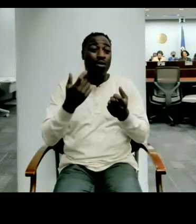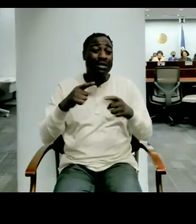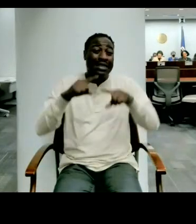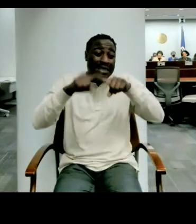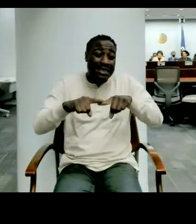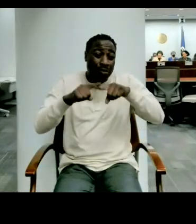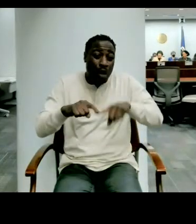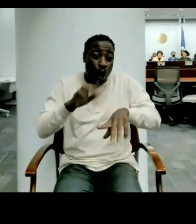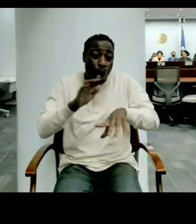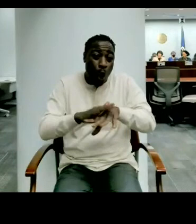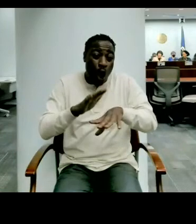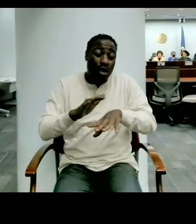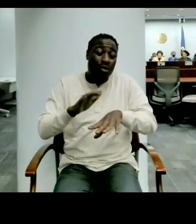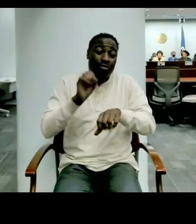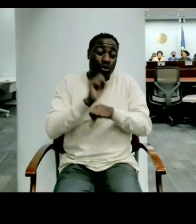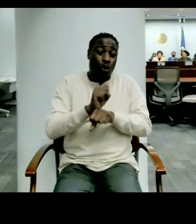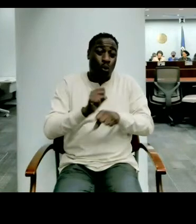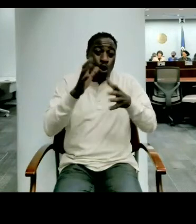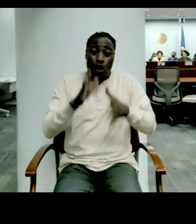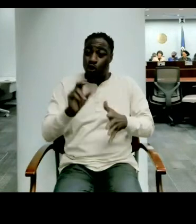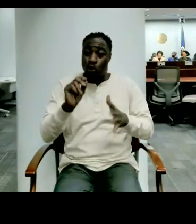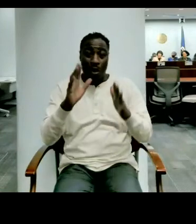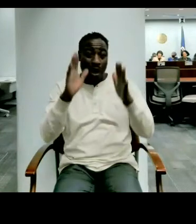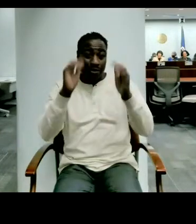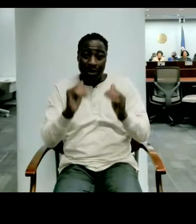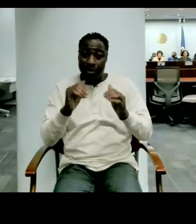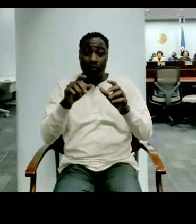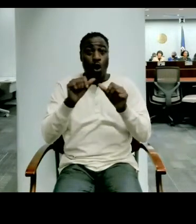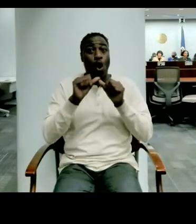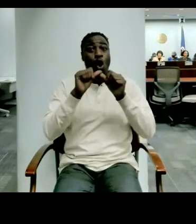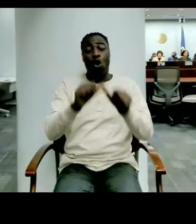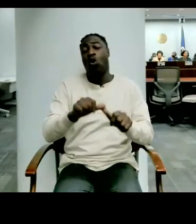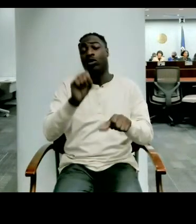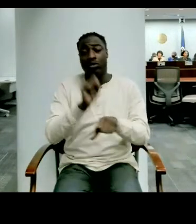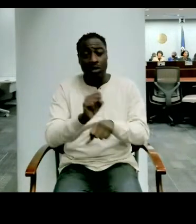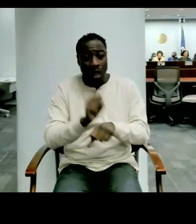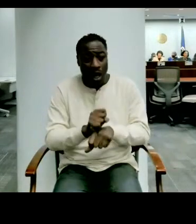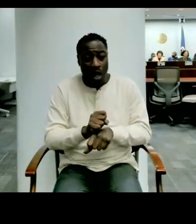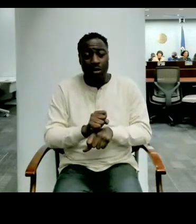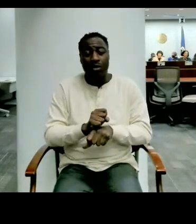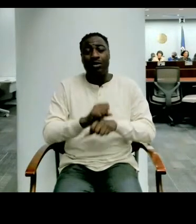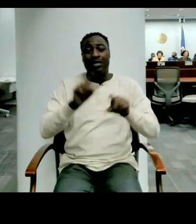there is no expectation of ongoing employment, unlike direct hire job